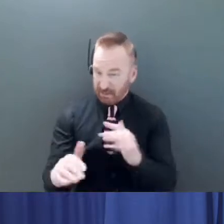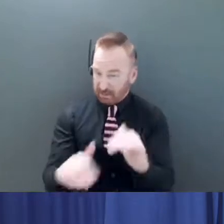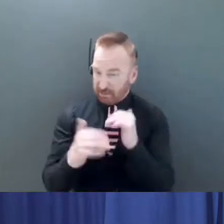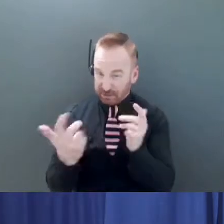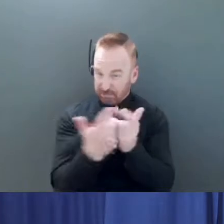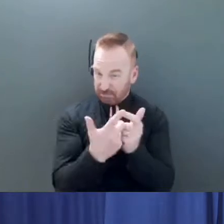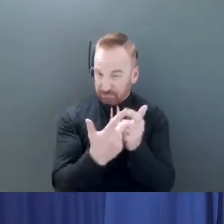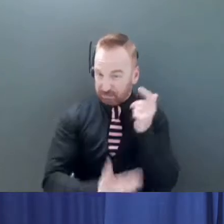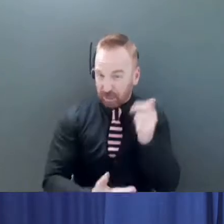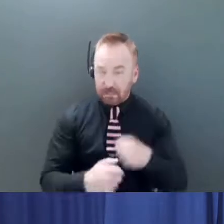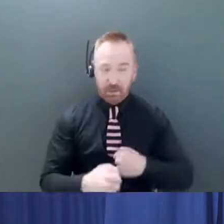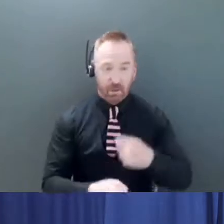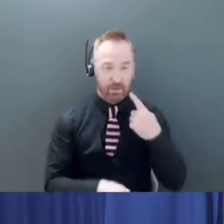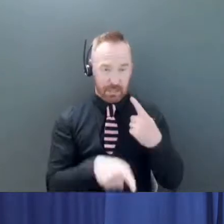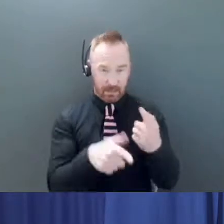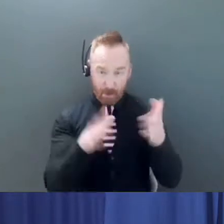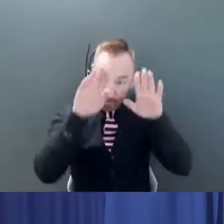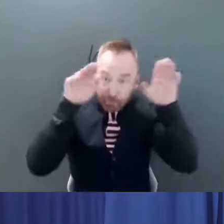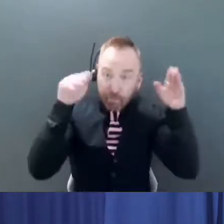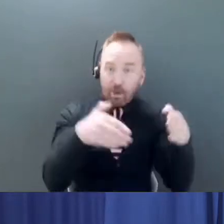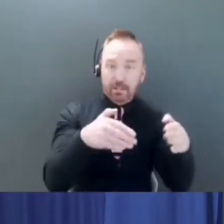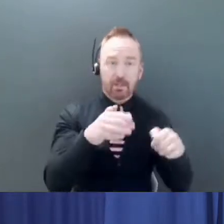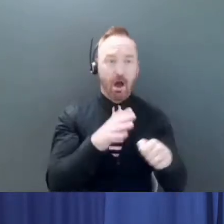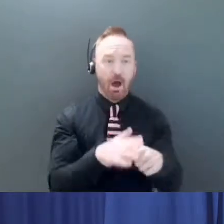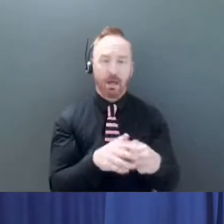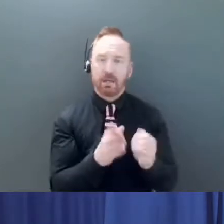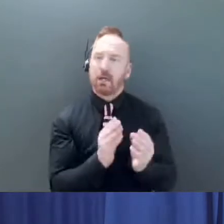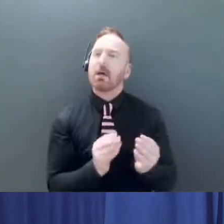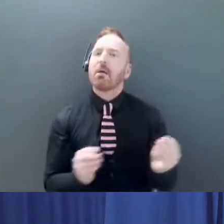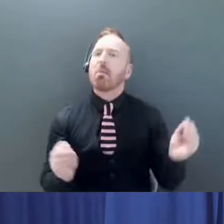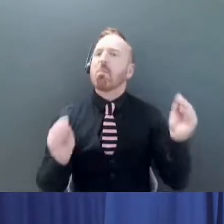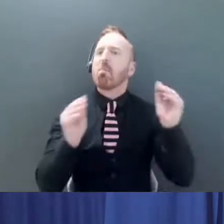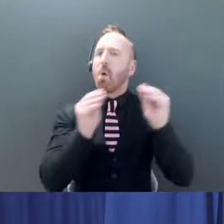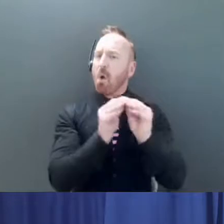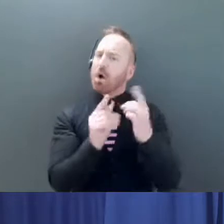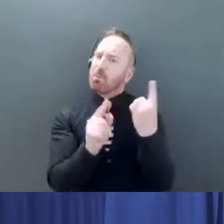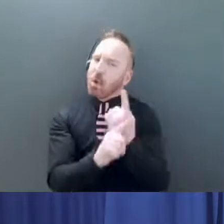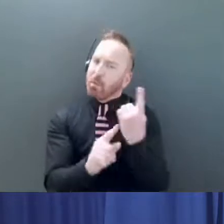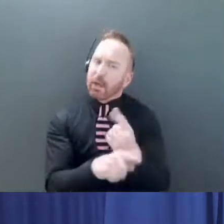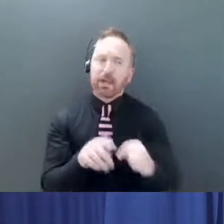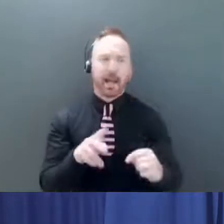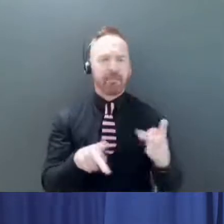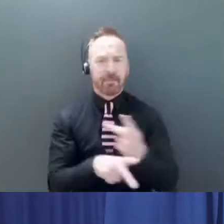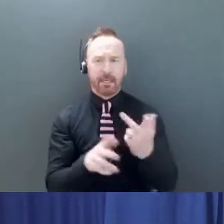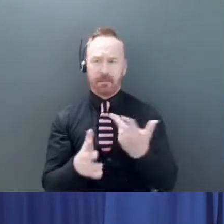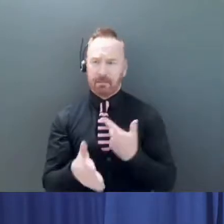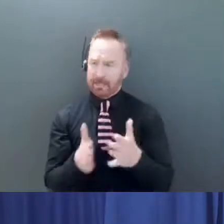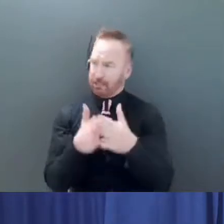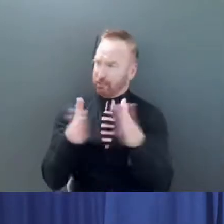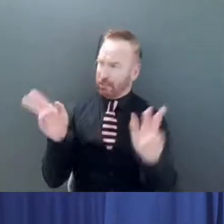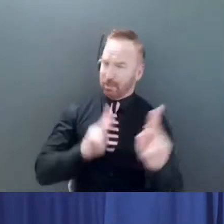more effective and less onerous on the population. The fall and winter season ahead of us will be challenging to